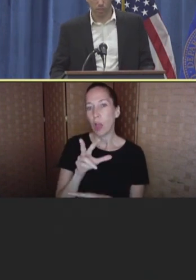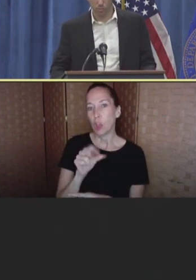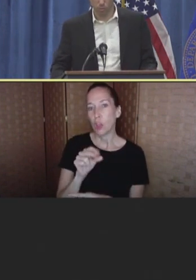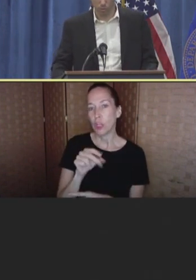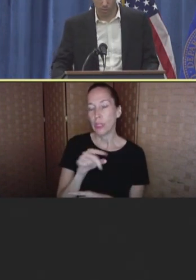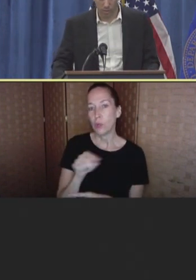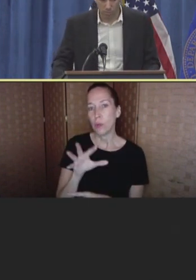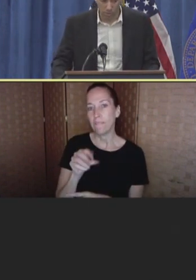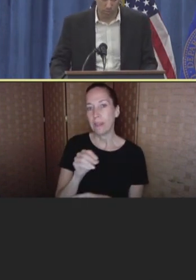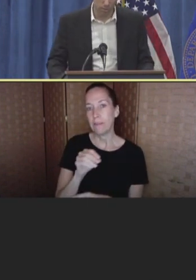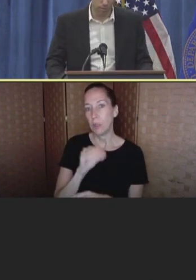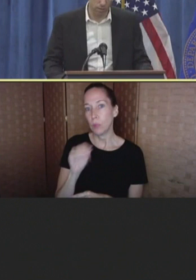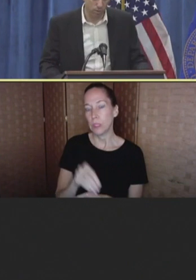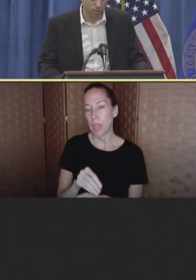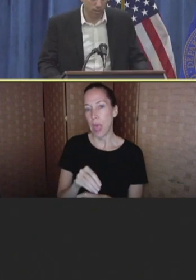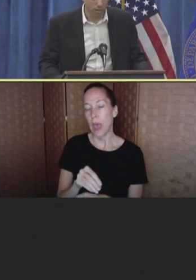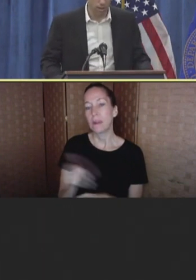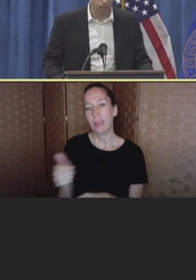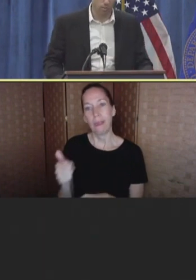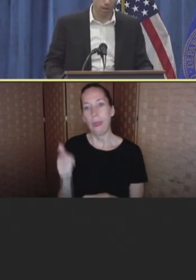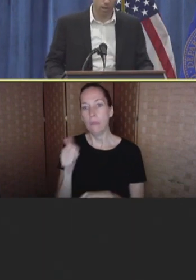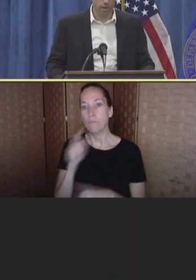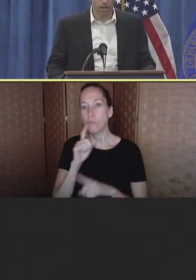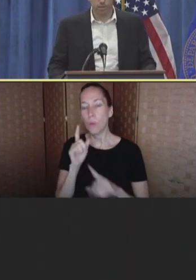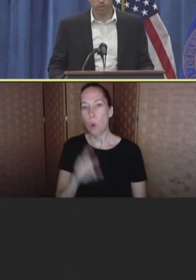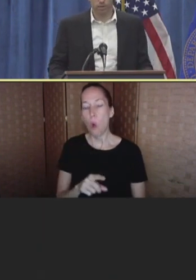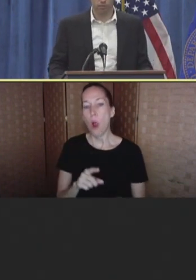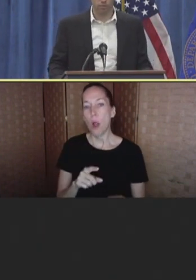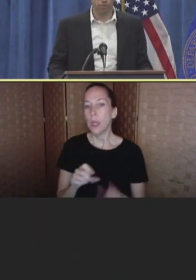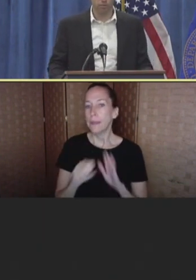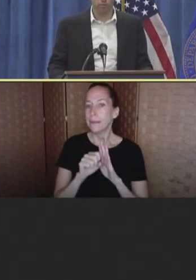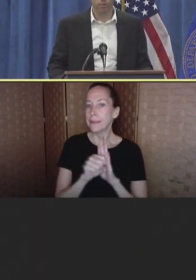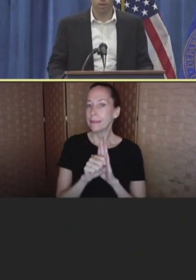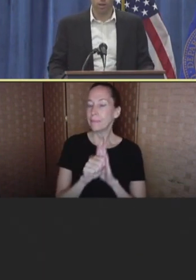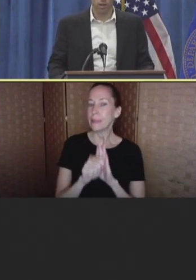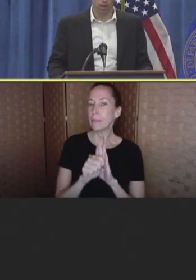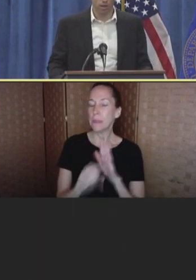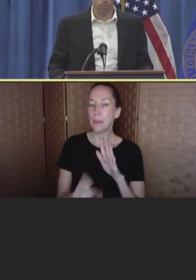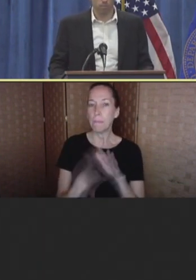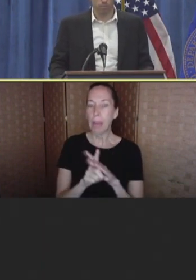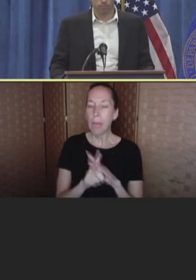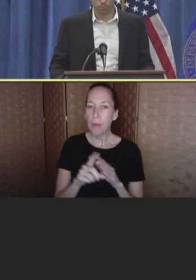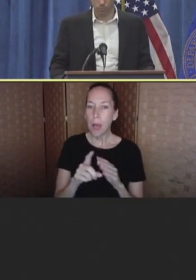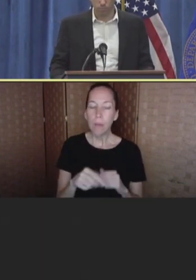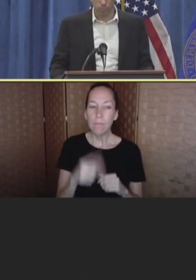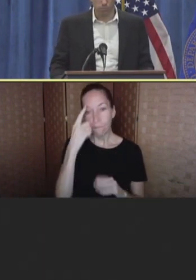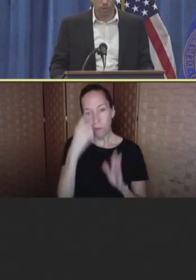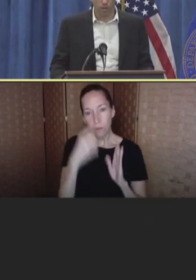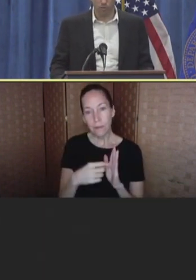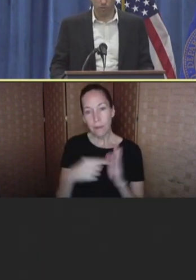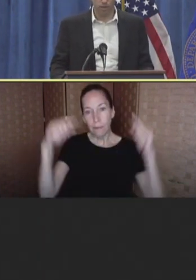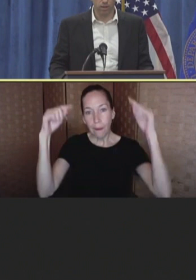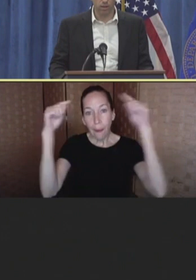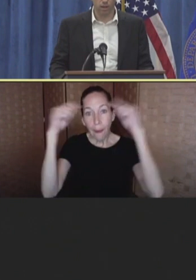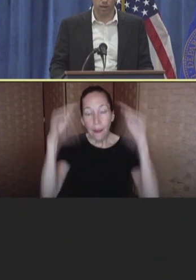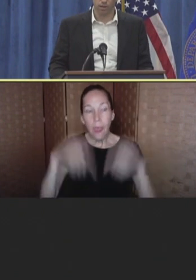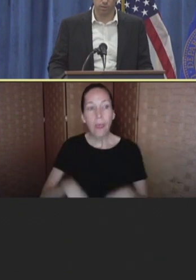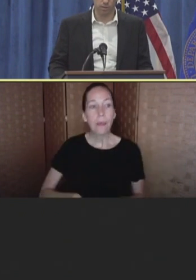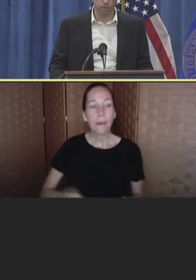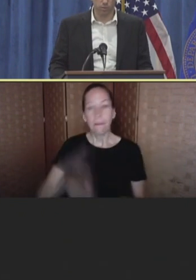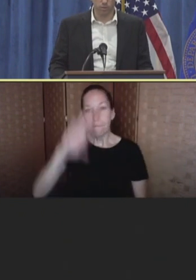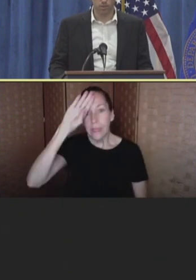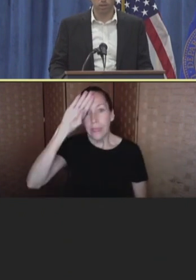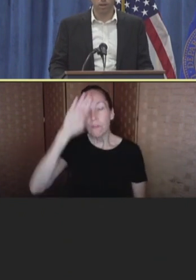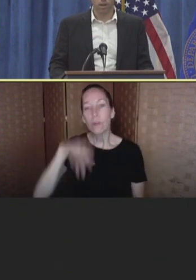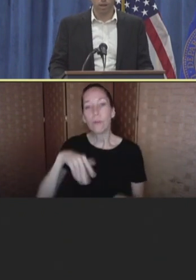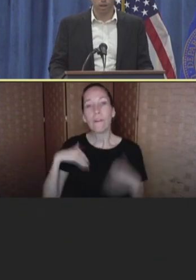reported symptoms, including headaches, and fever, and fatigue, and other symptoms.